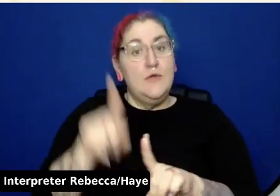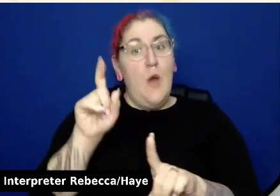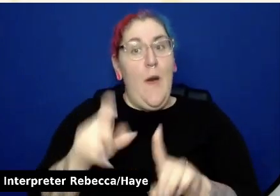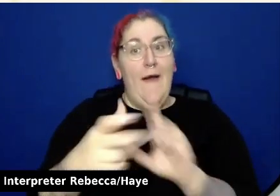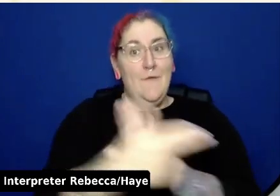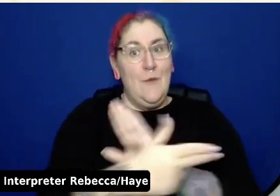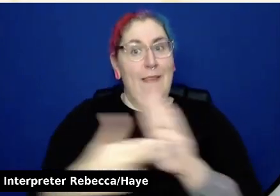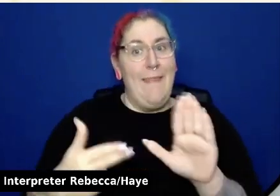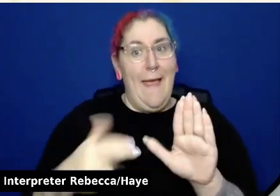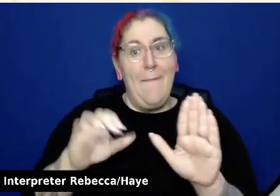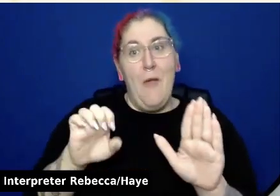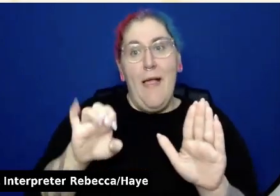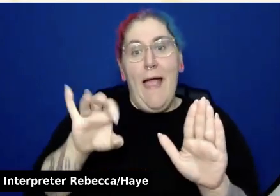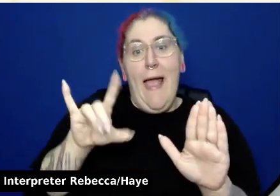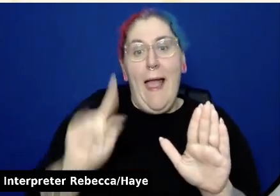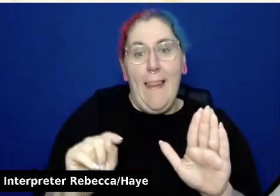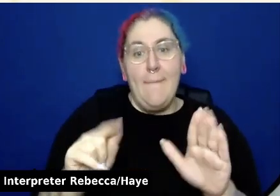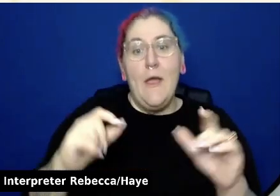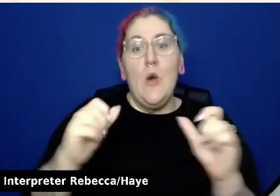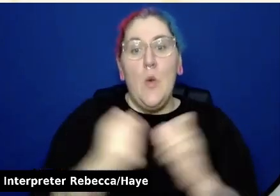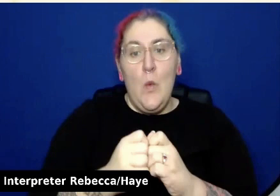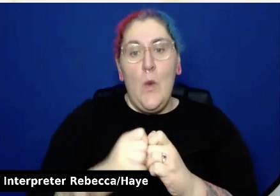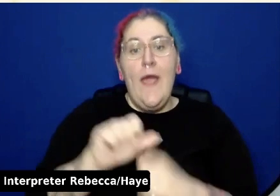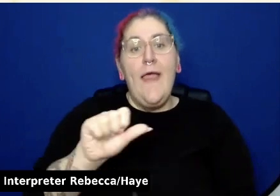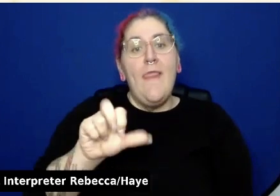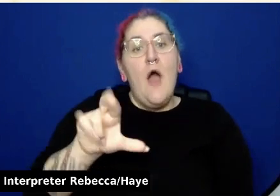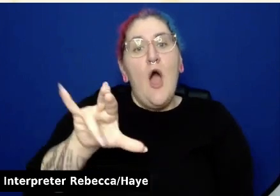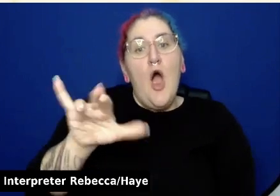with aria-label equal to volume control, and aria-hidden equal to true.